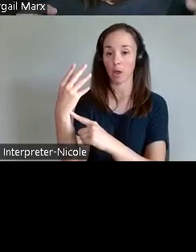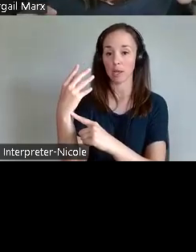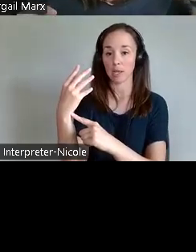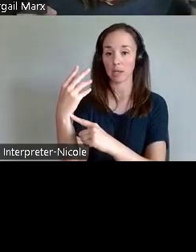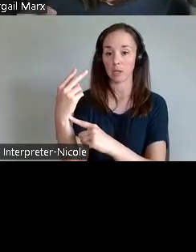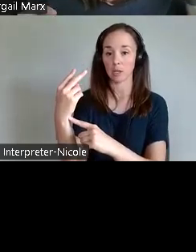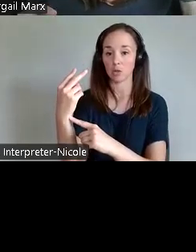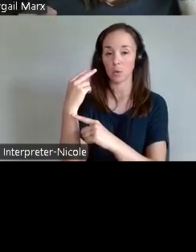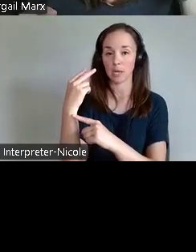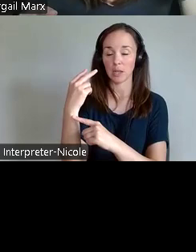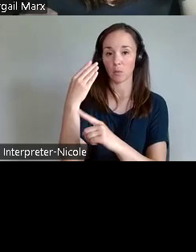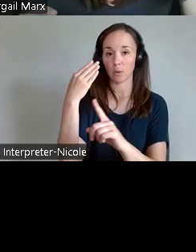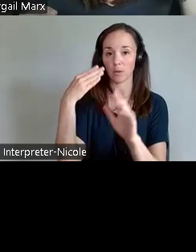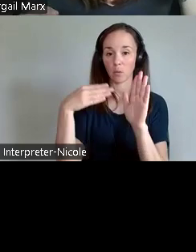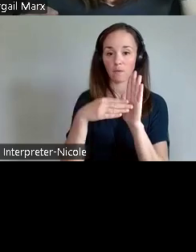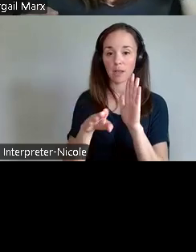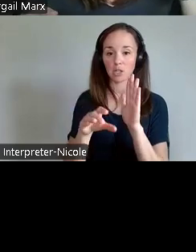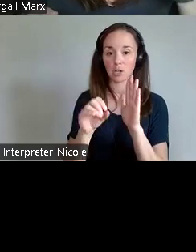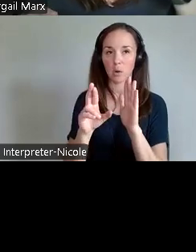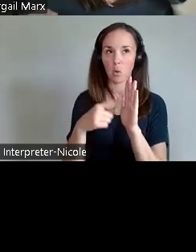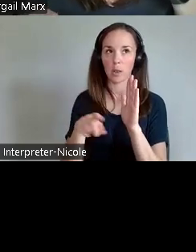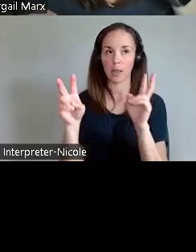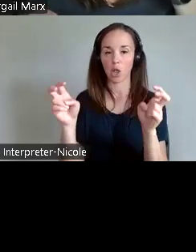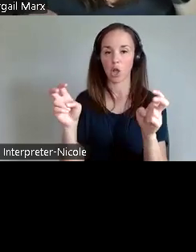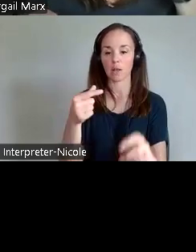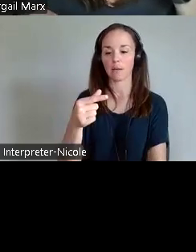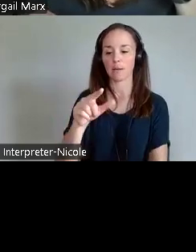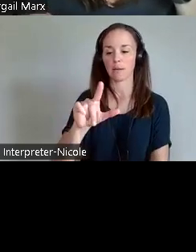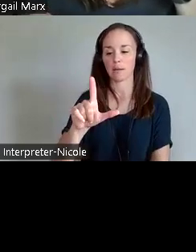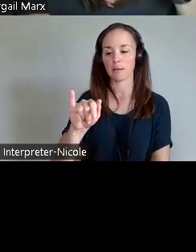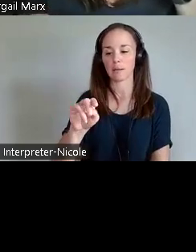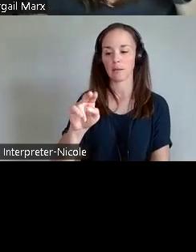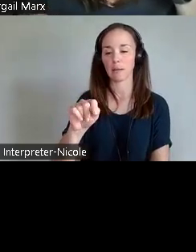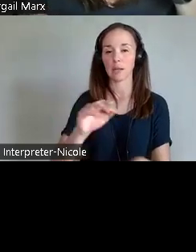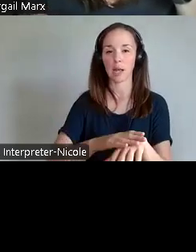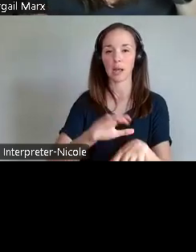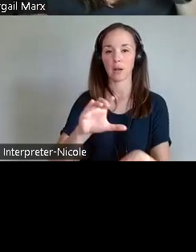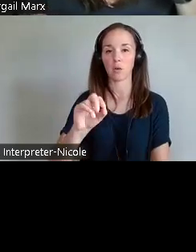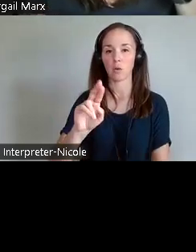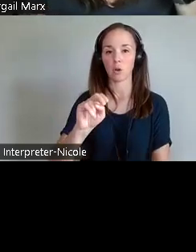the reflection or what they call the glint of the corneal surface of the eye, so it knows